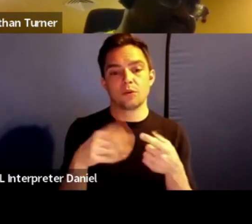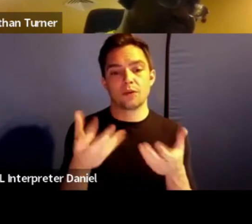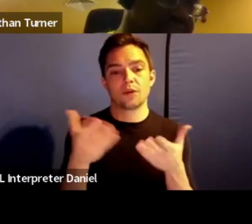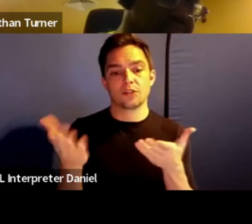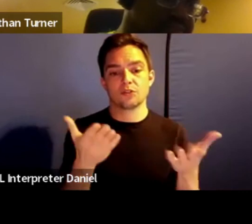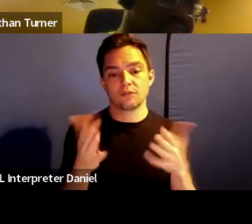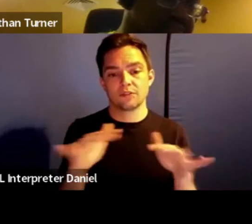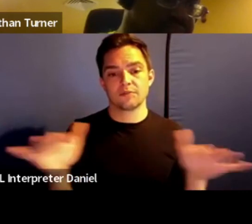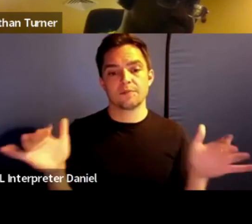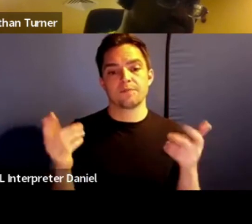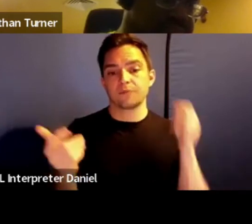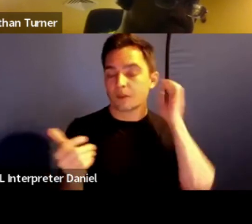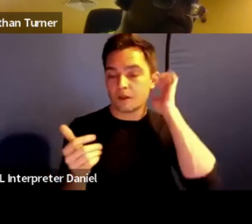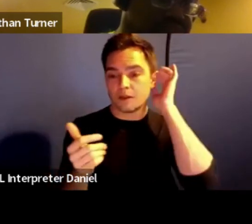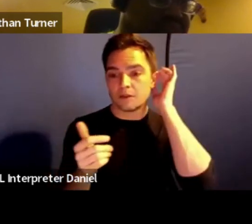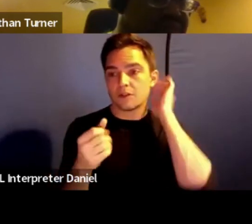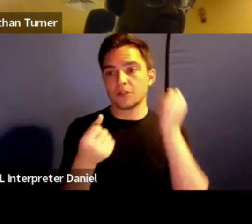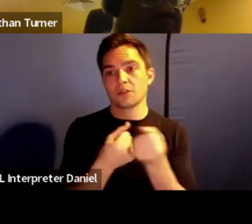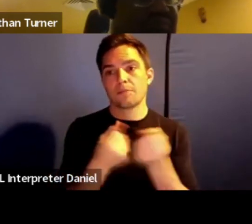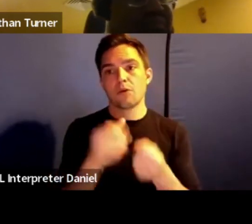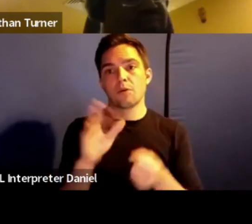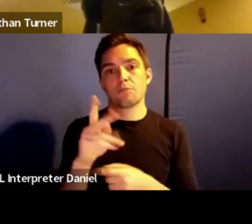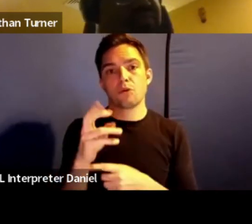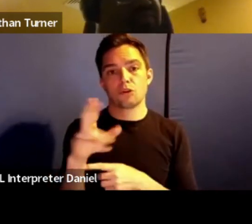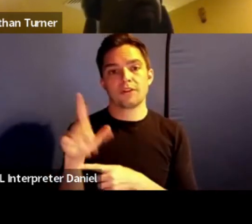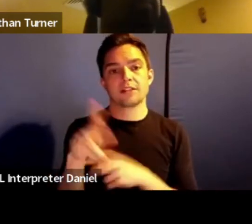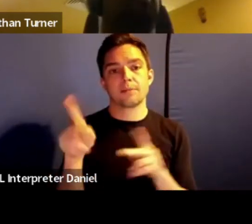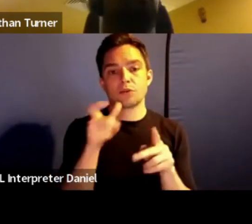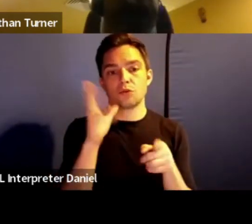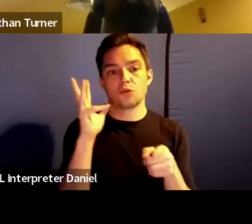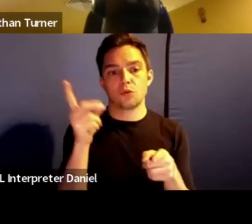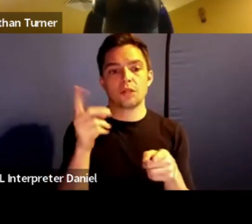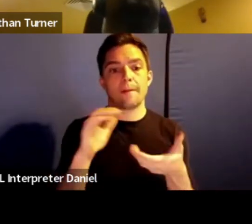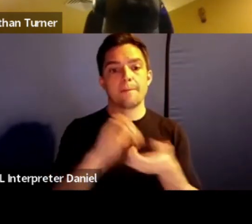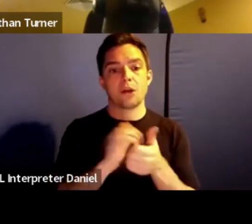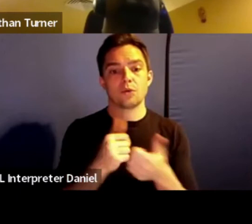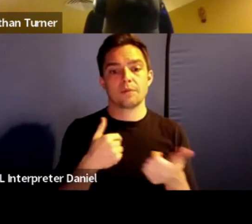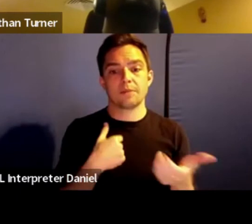But the the support broker is actually the person that would partner with me to maybe put an